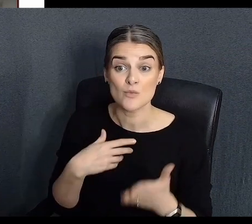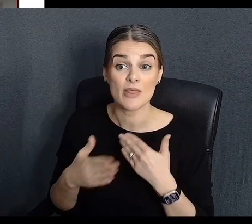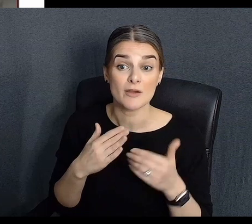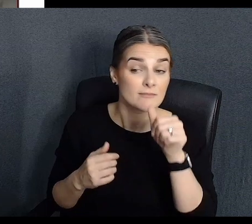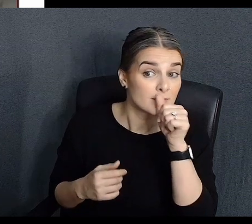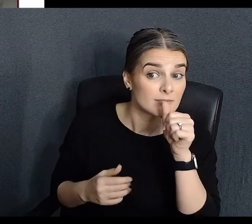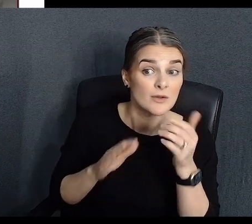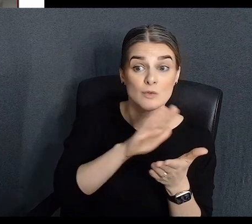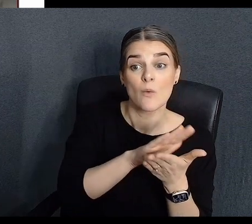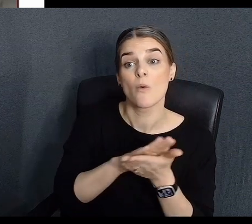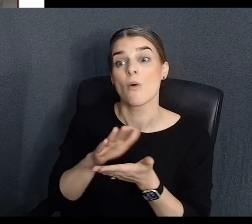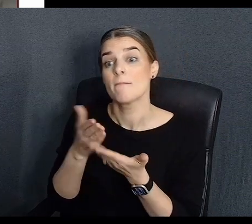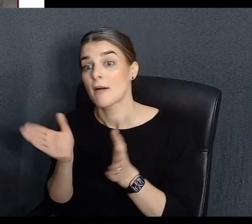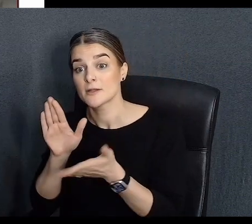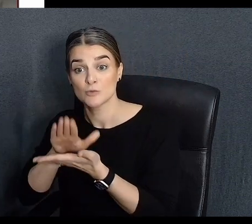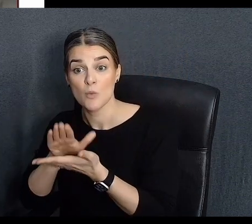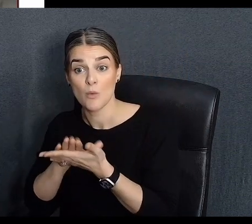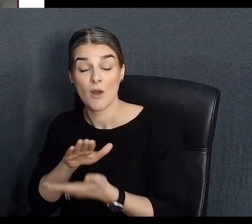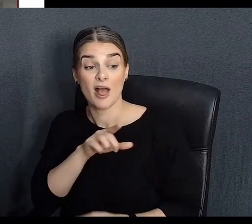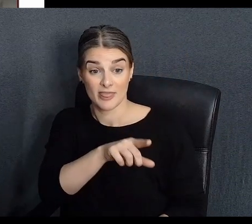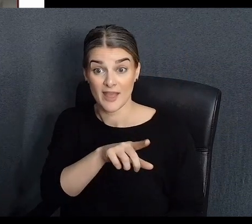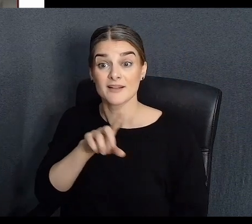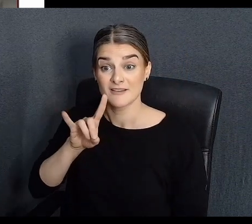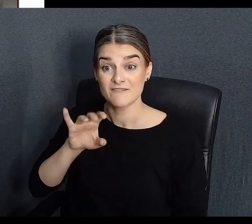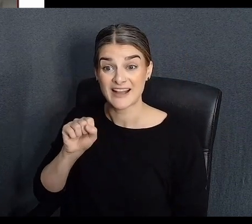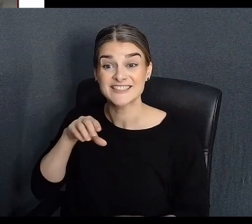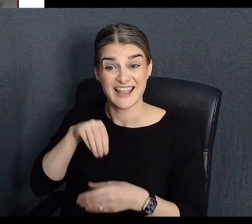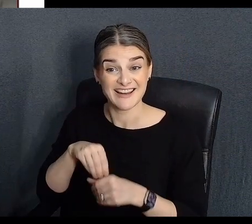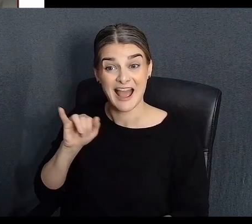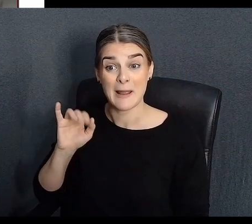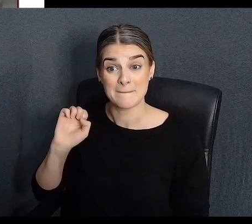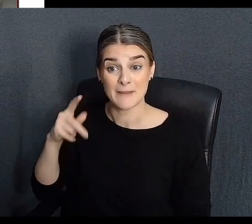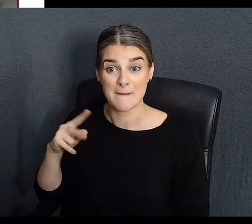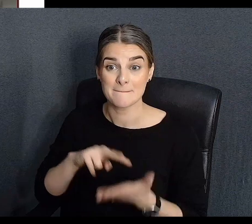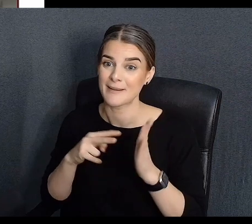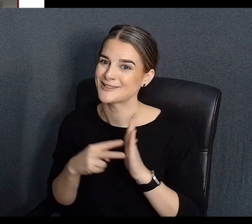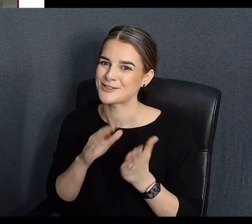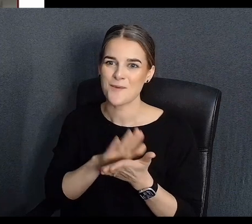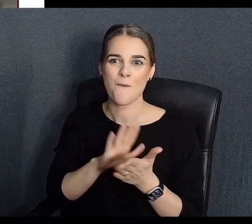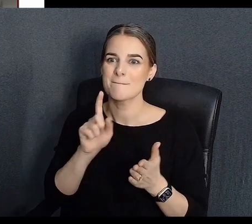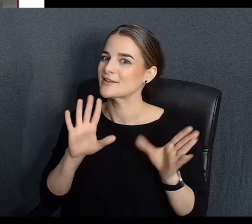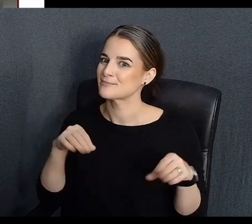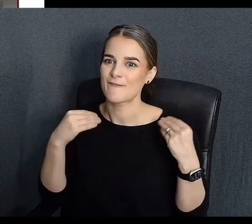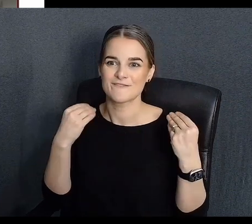if the device is in the IEP, then the school district does need to provide that device for them.